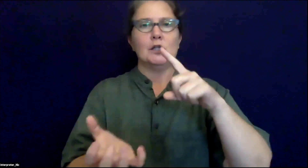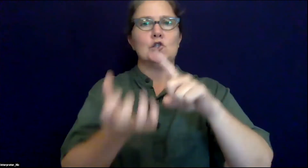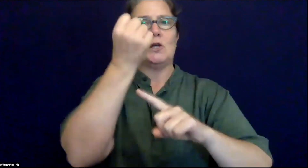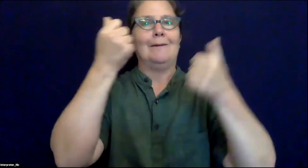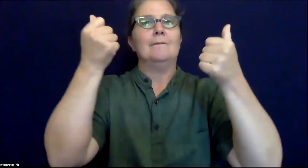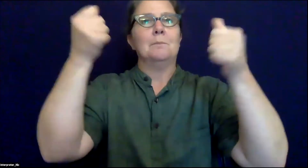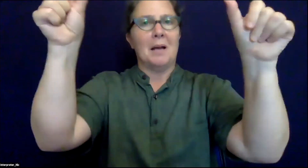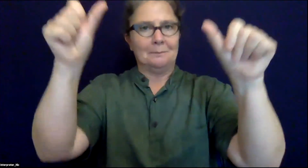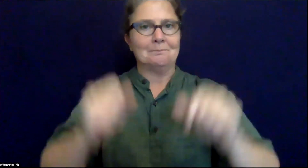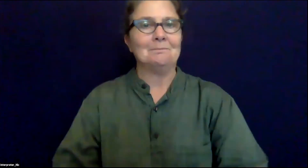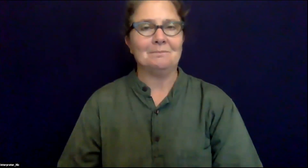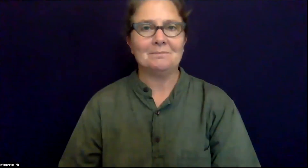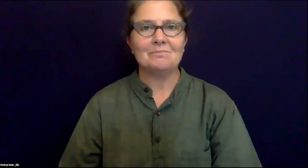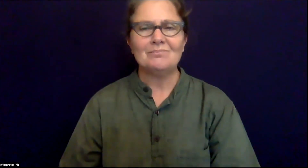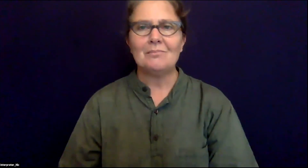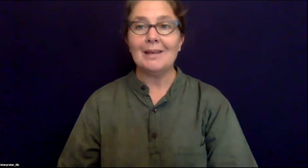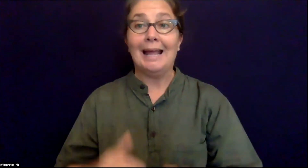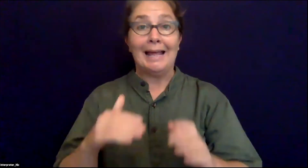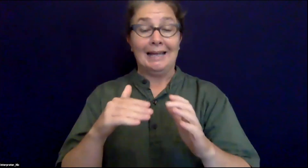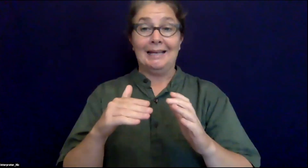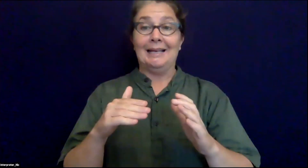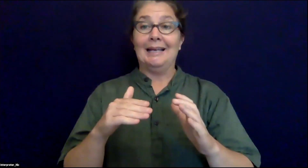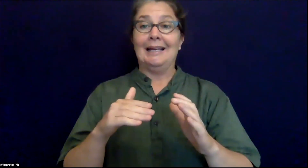a series of questions and they're going to respond, each of them in turn,